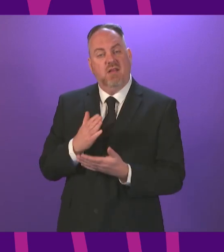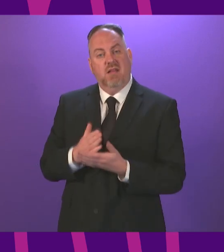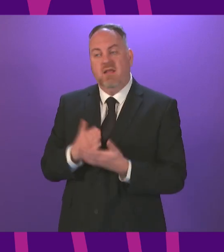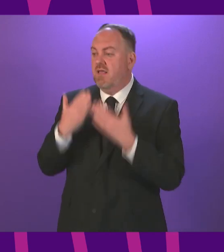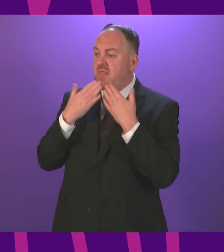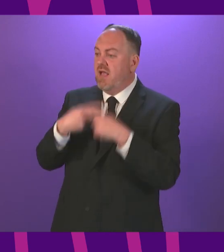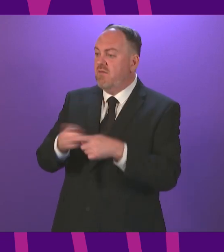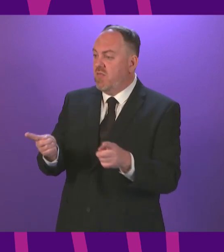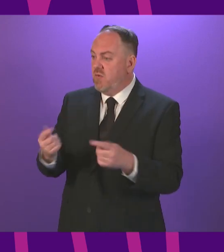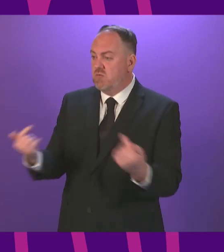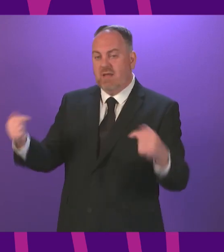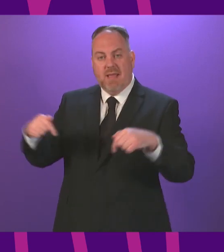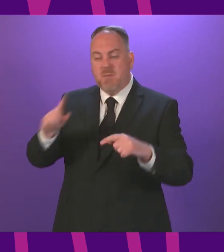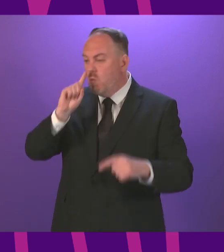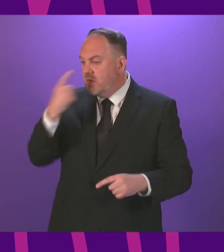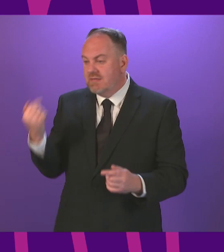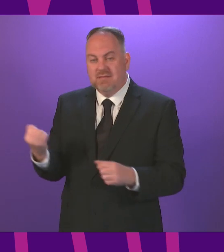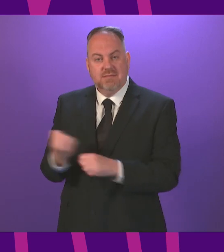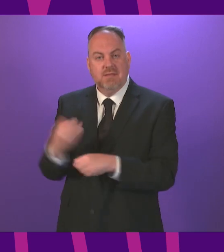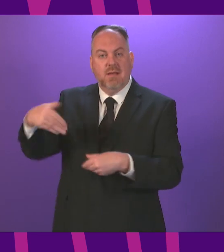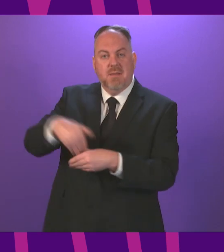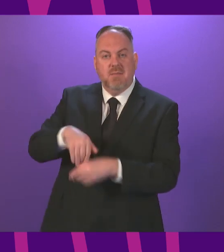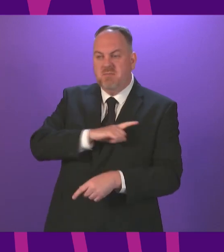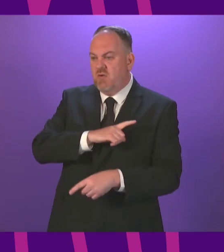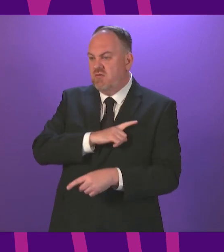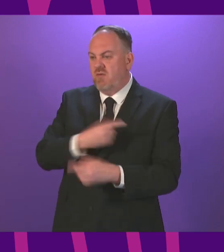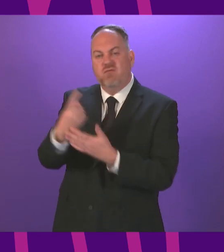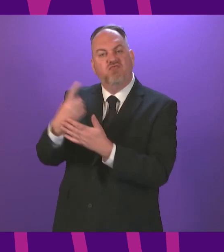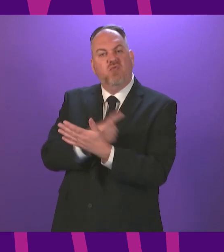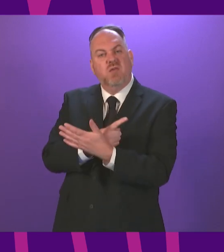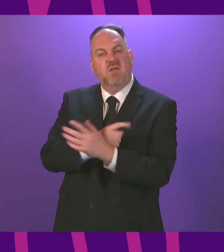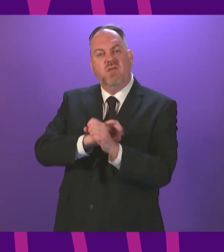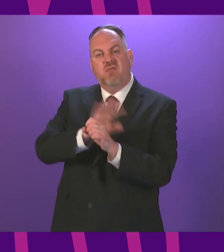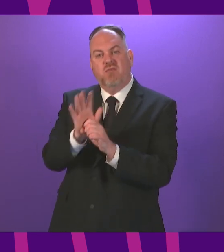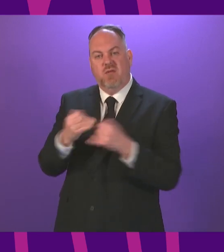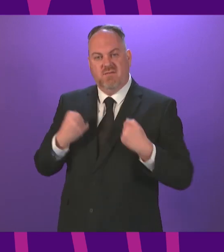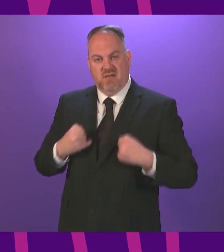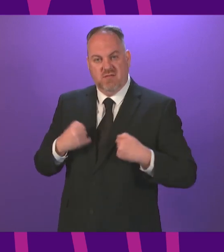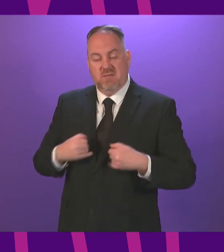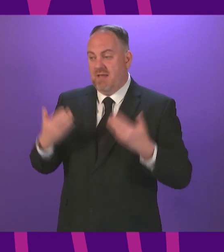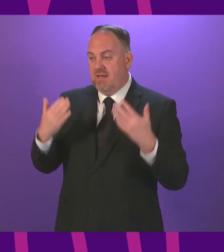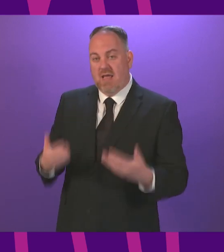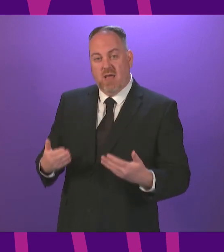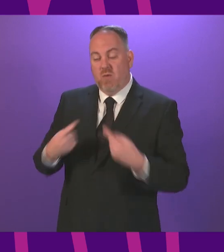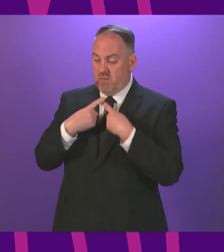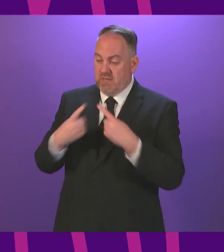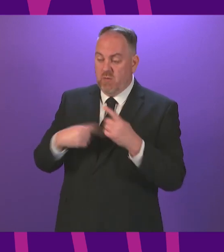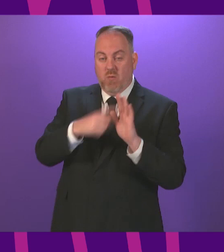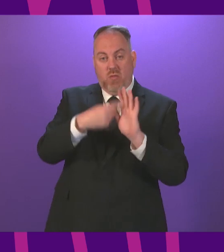who wished to attend but were unable to because of the restrictions that we are still observing. I will now convey the terms of the motion to Her Majesty.